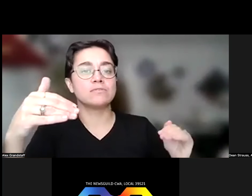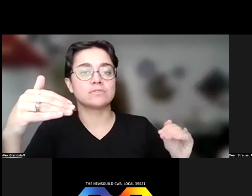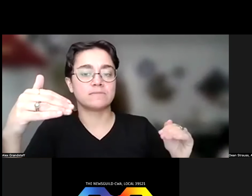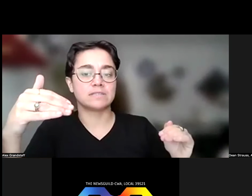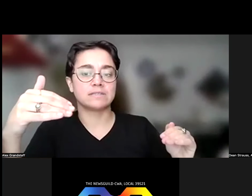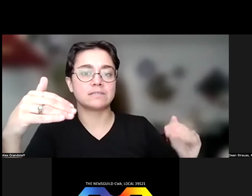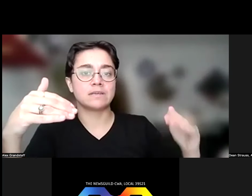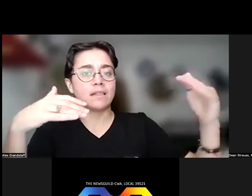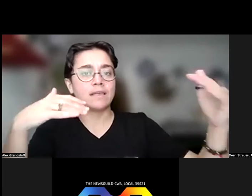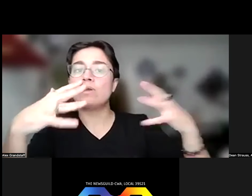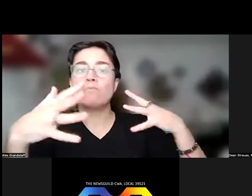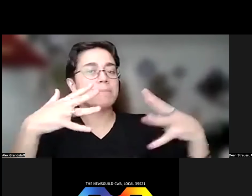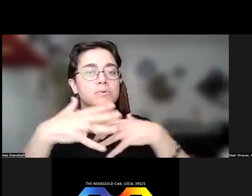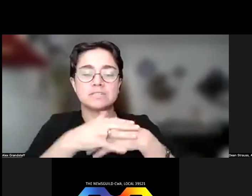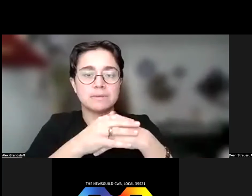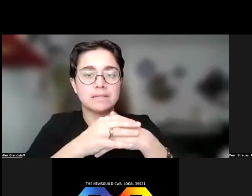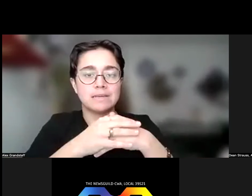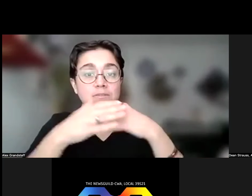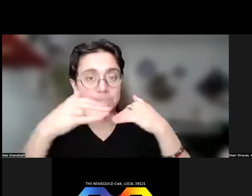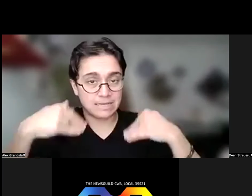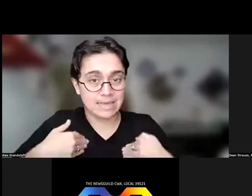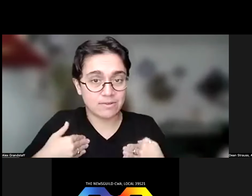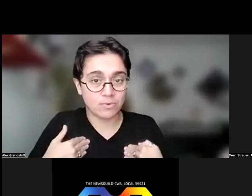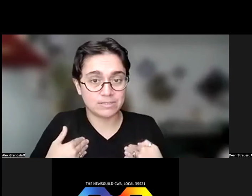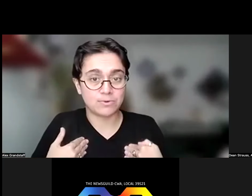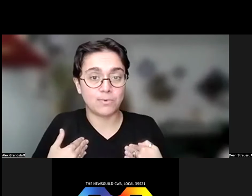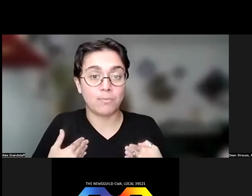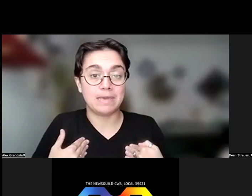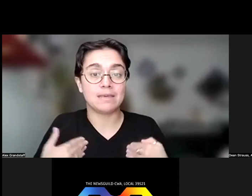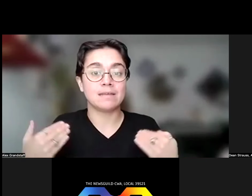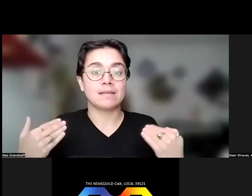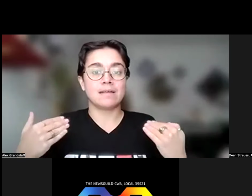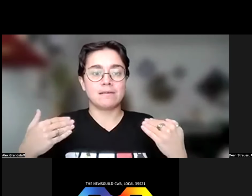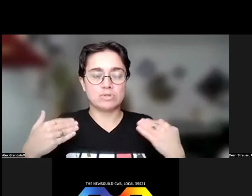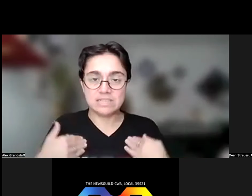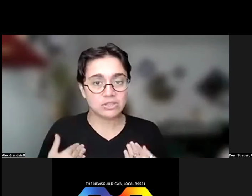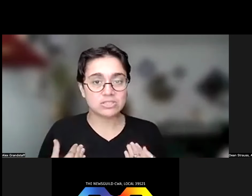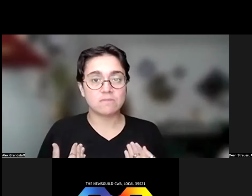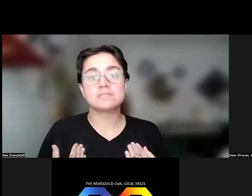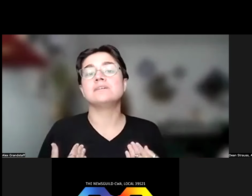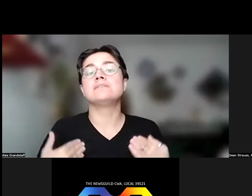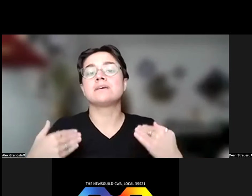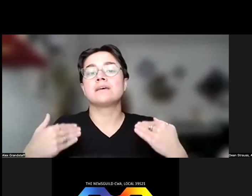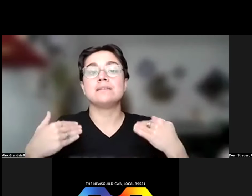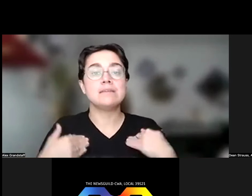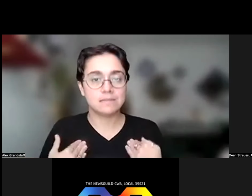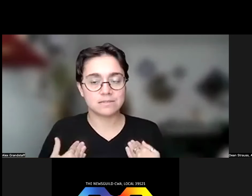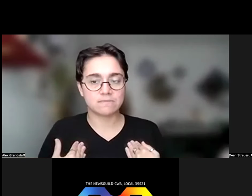community-based services. Or, what is the best way to deliver money to those